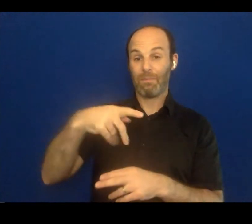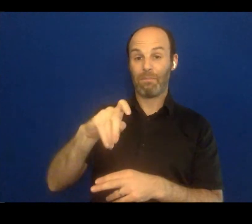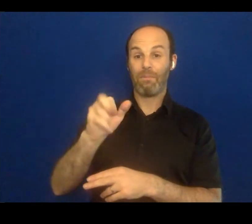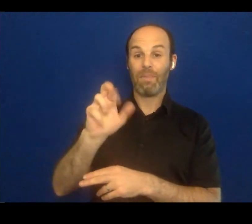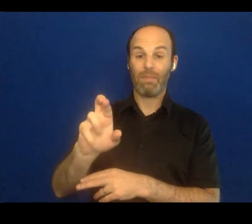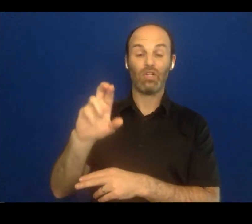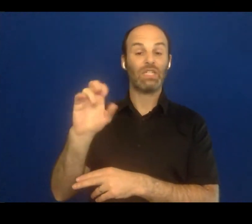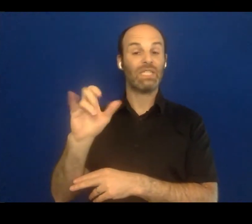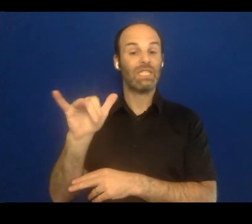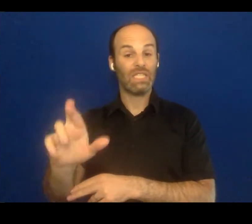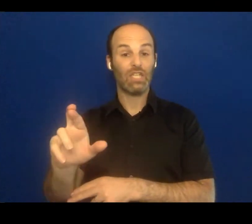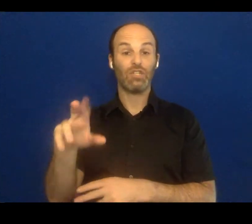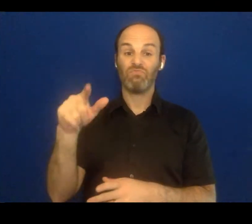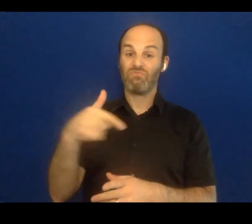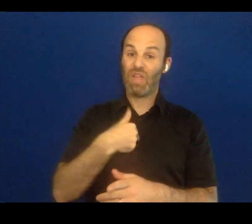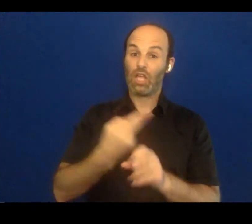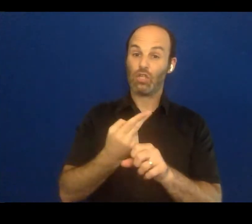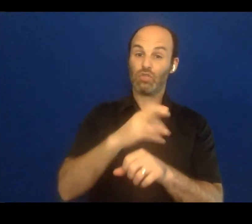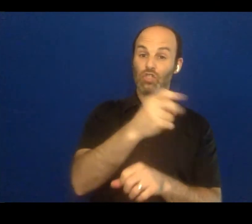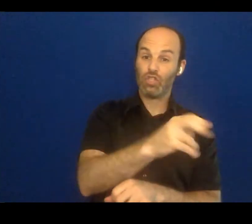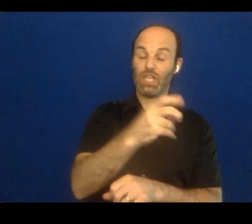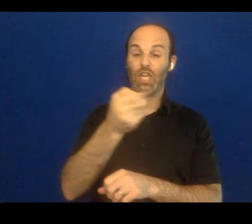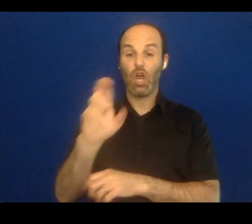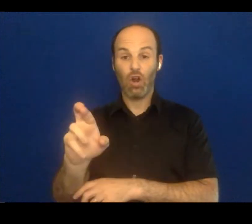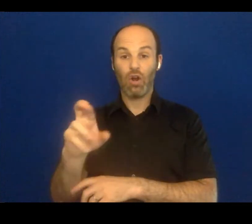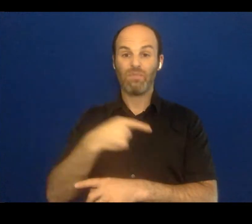HALF WHITE HALF EAST ASIAN WOMAN